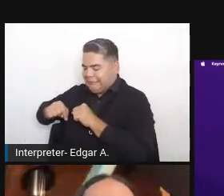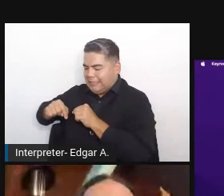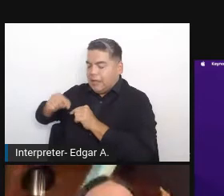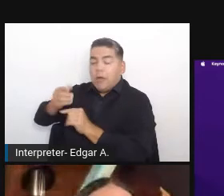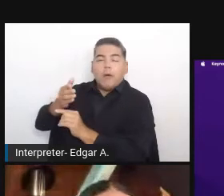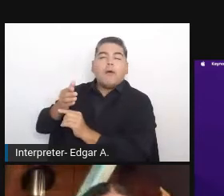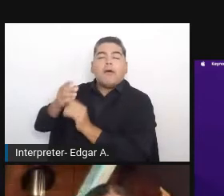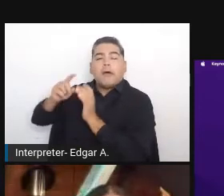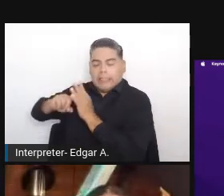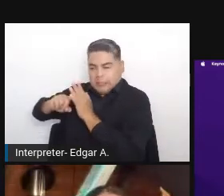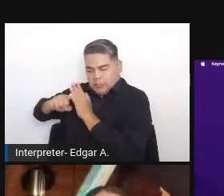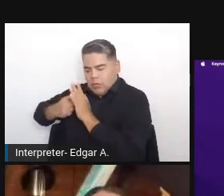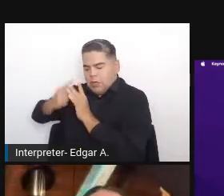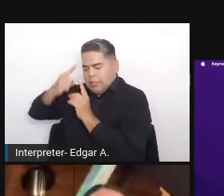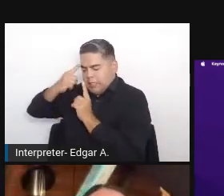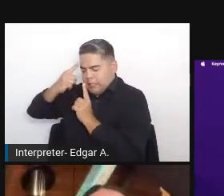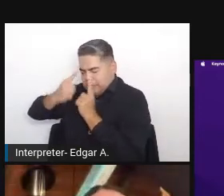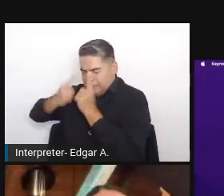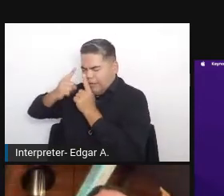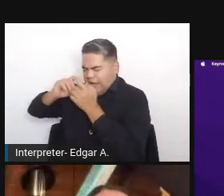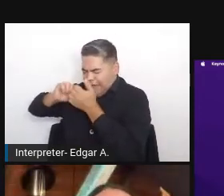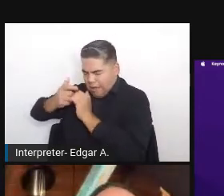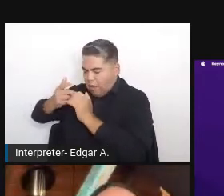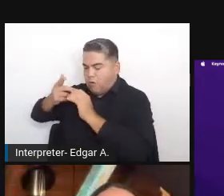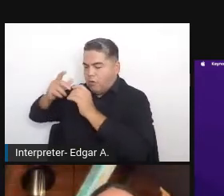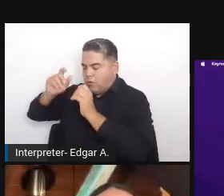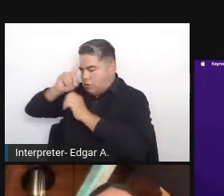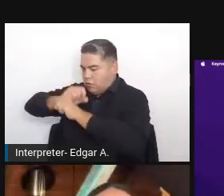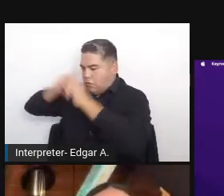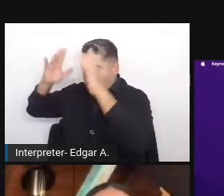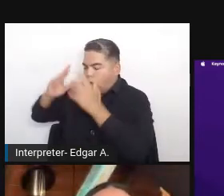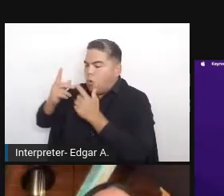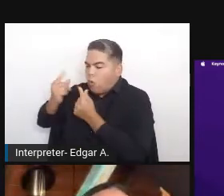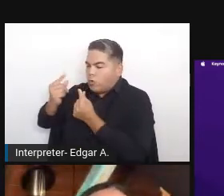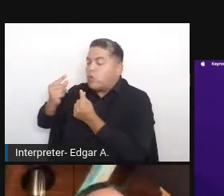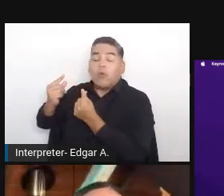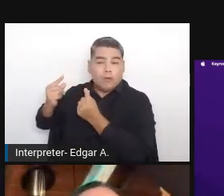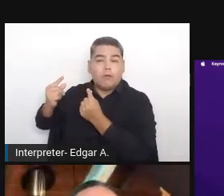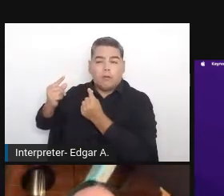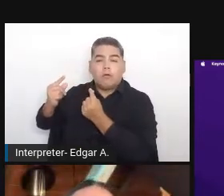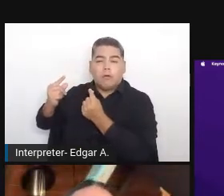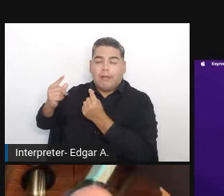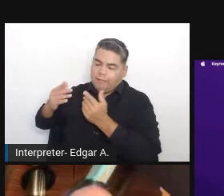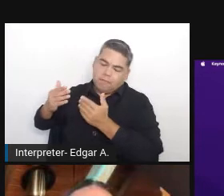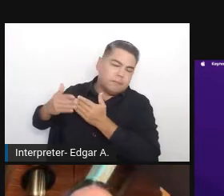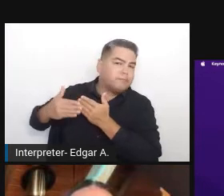For example, you're going to want to build an e-commerce form differently from the job application.